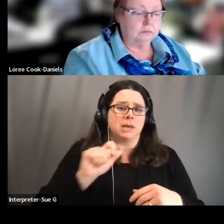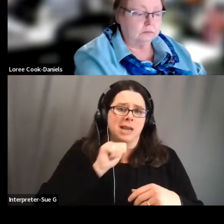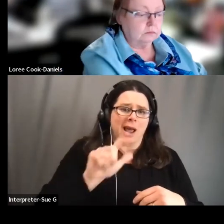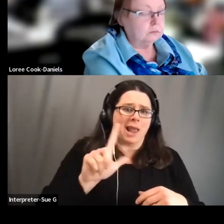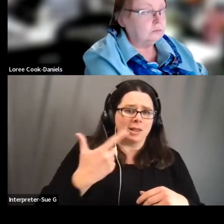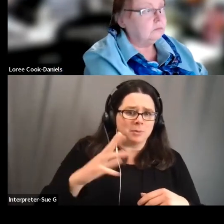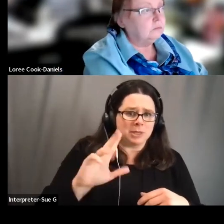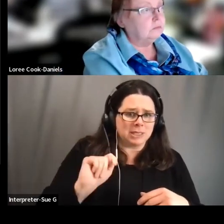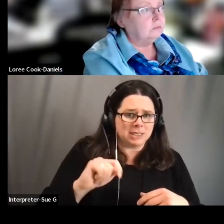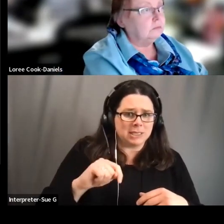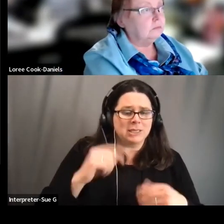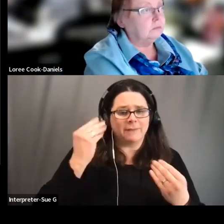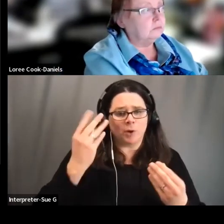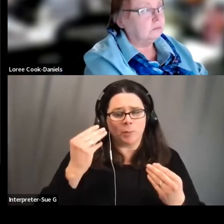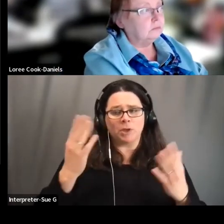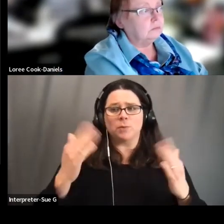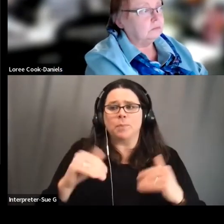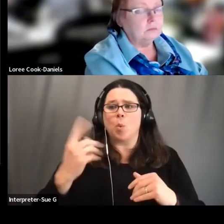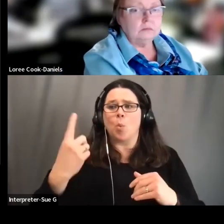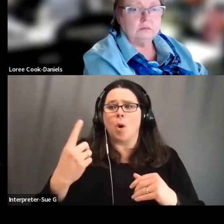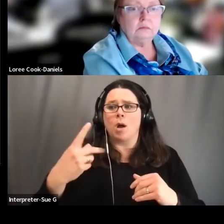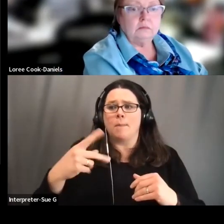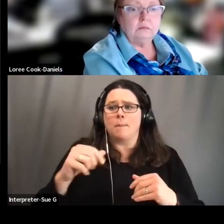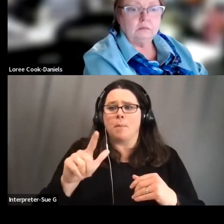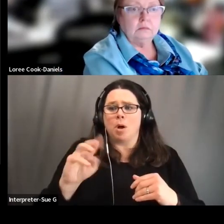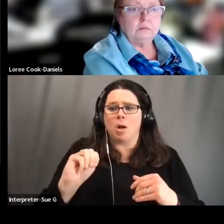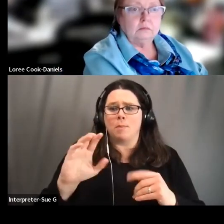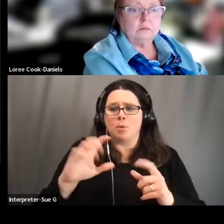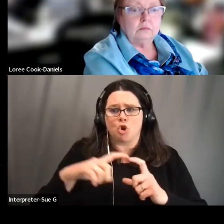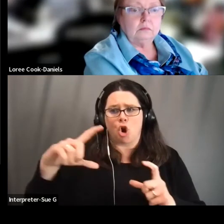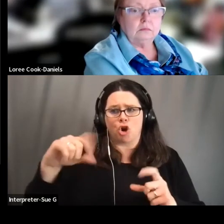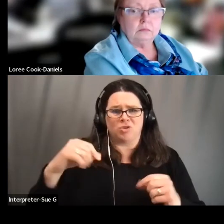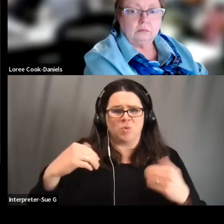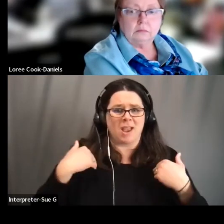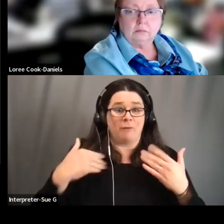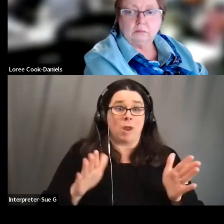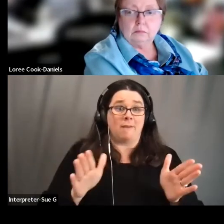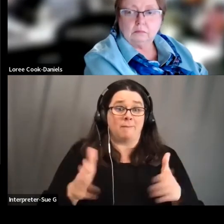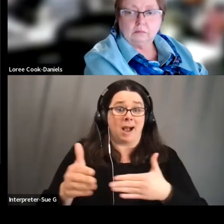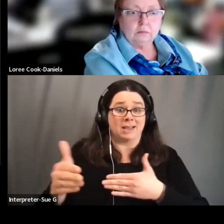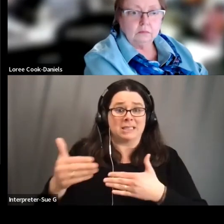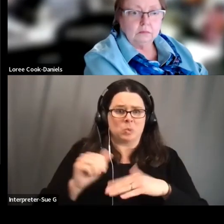One of the palm cards that I really love and we have boxes of them and we can send them to you